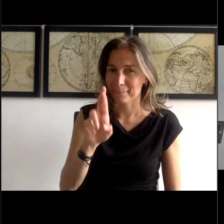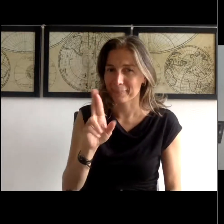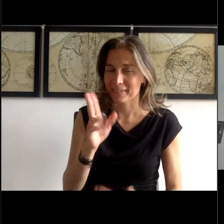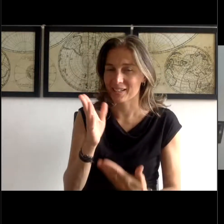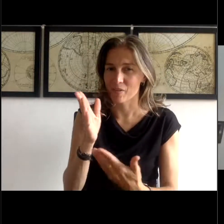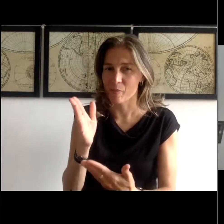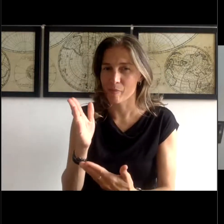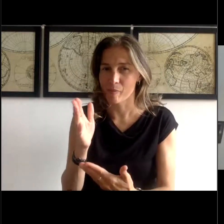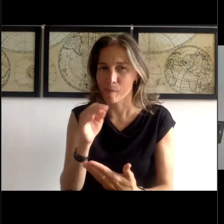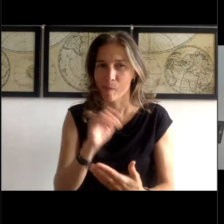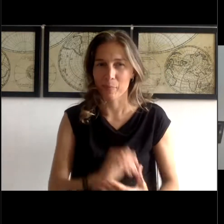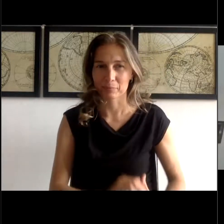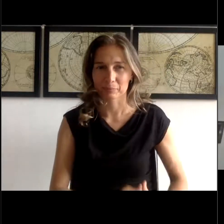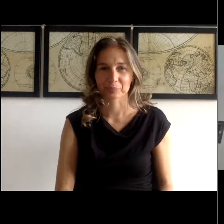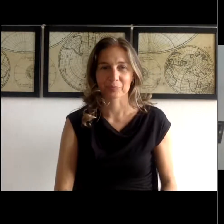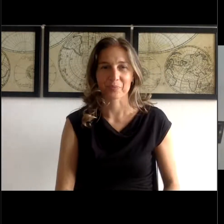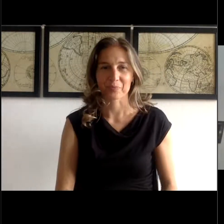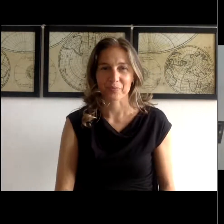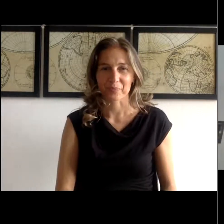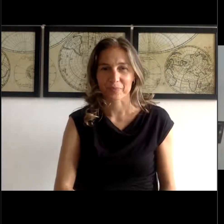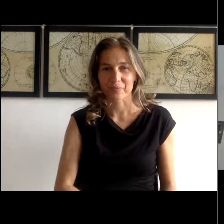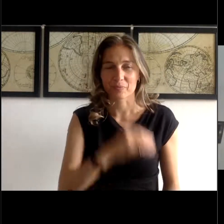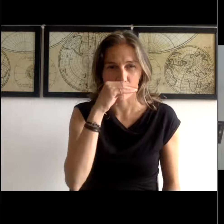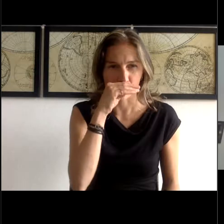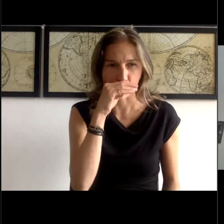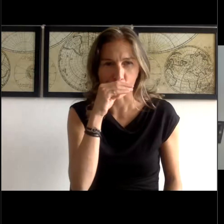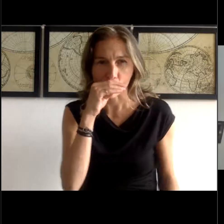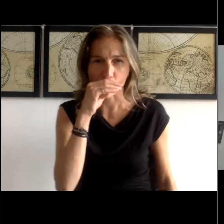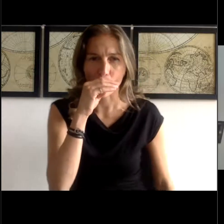when we saw the type of activities we have now.